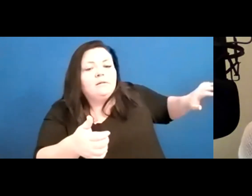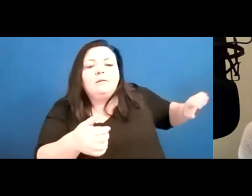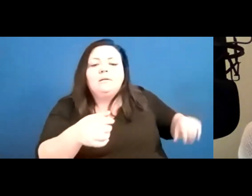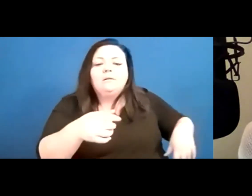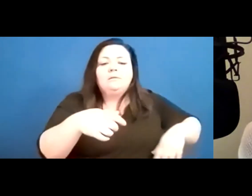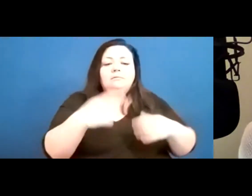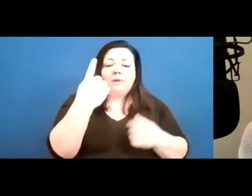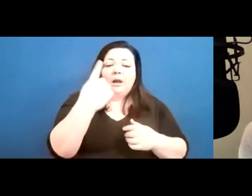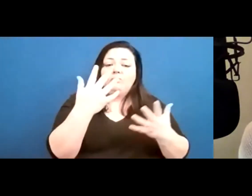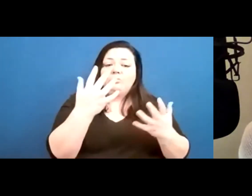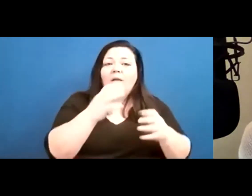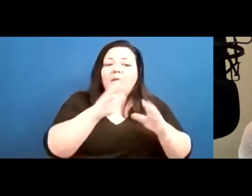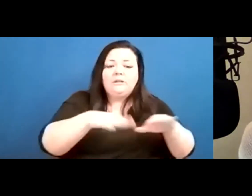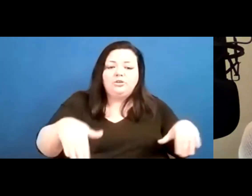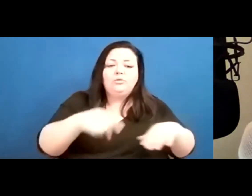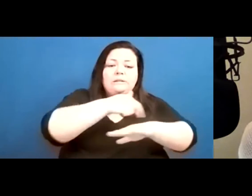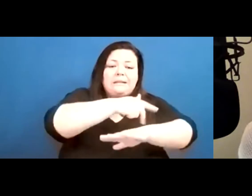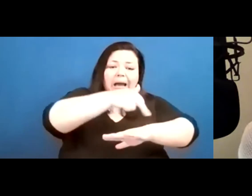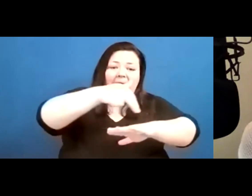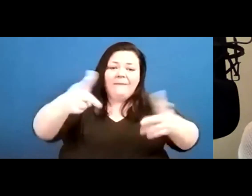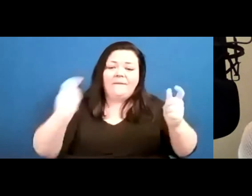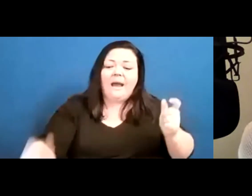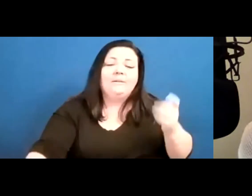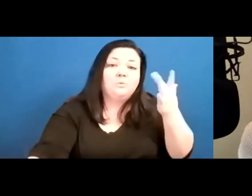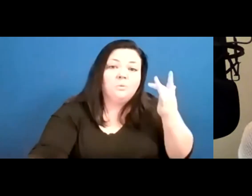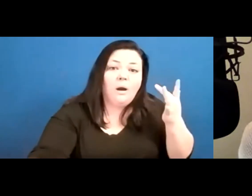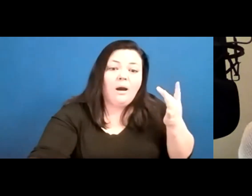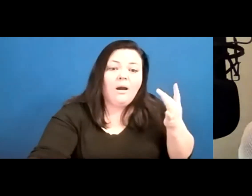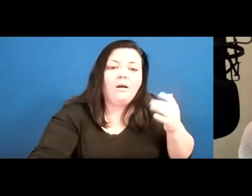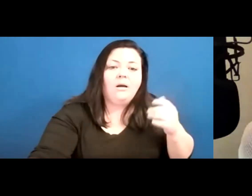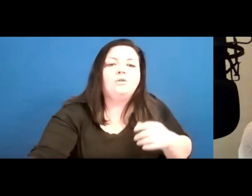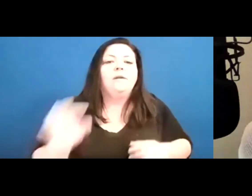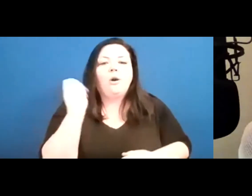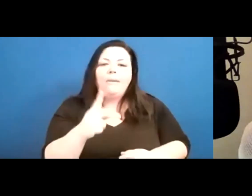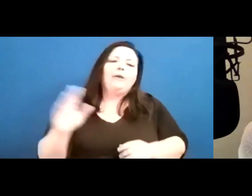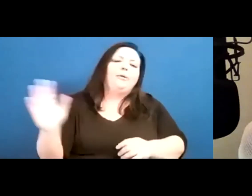ferried quickly across so they can get back/ to slapping one another on the neck/